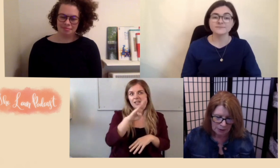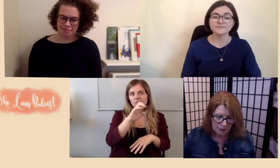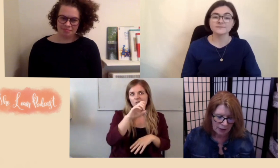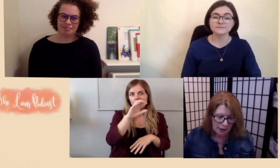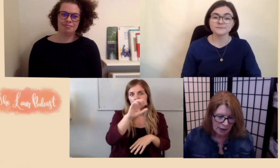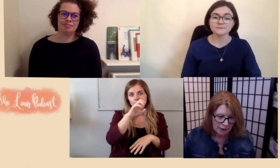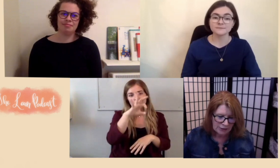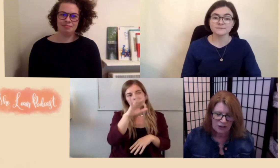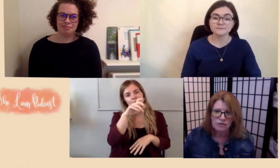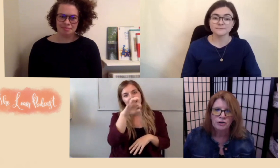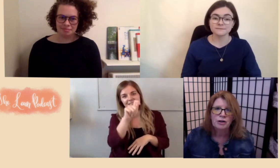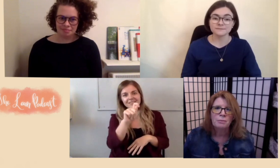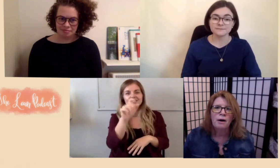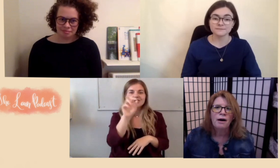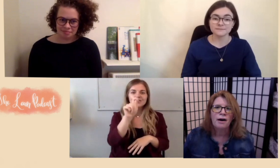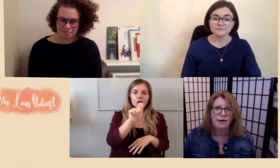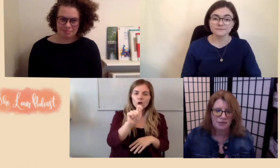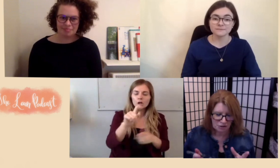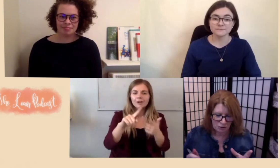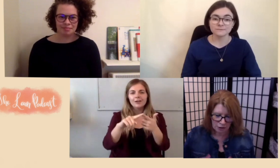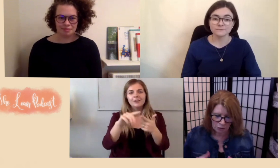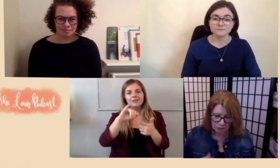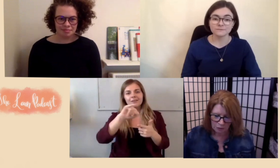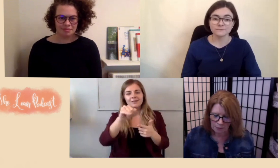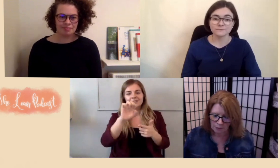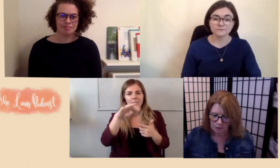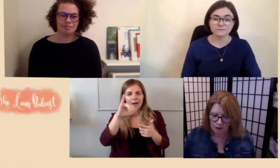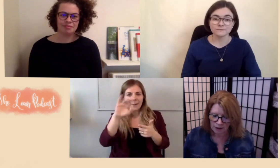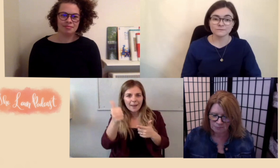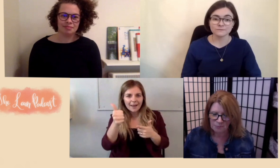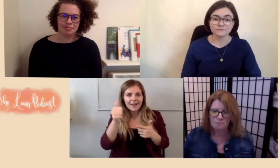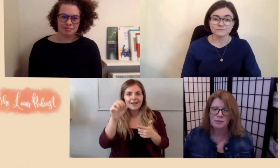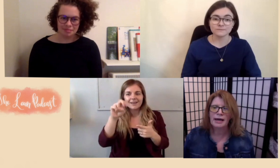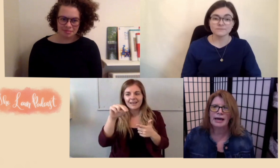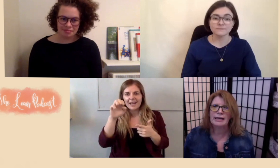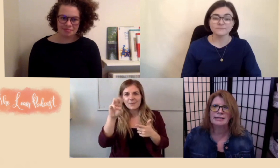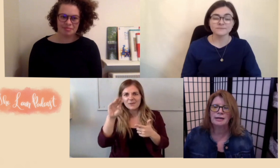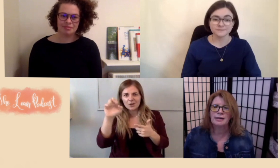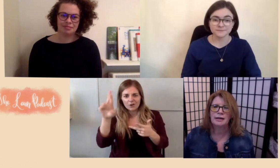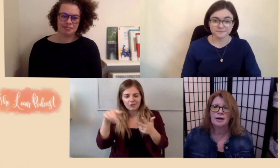this great group of people. And went there for three years and got my PhD.